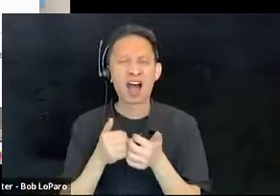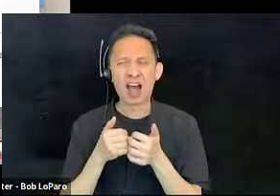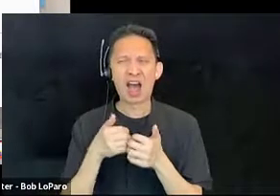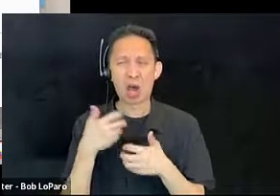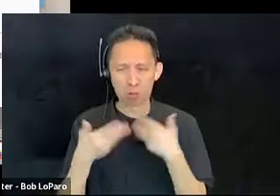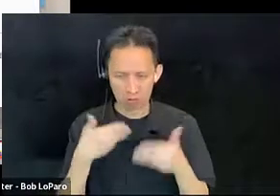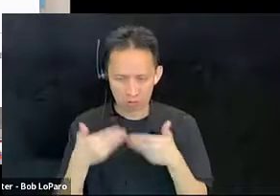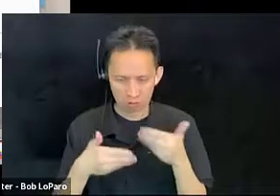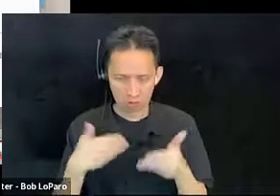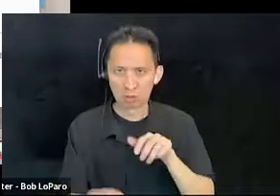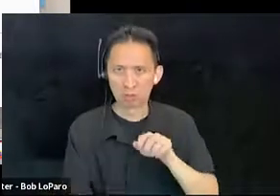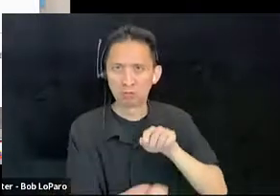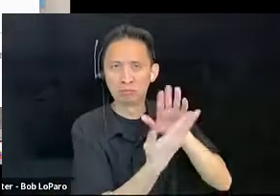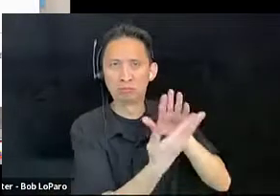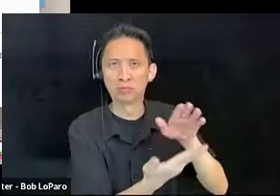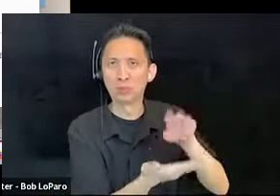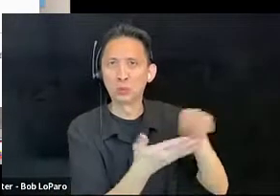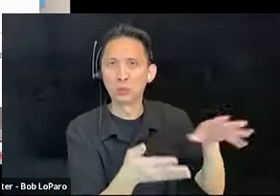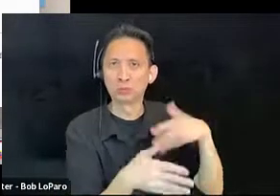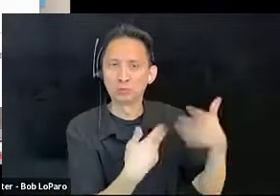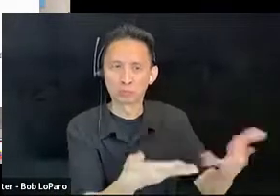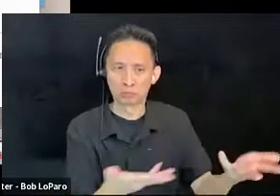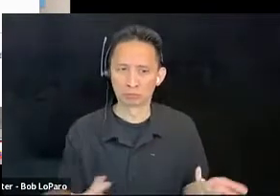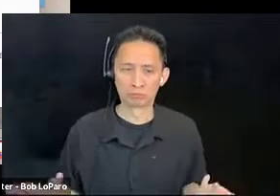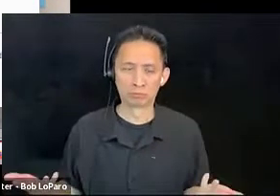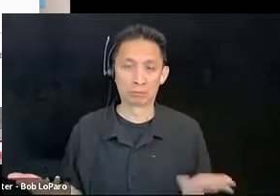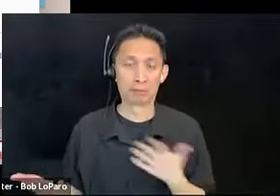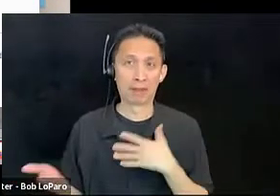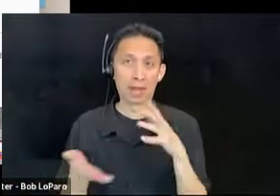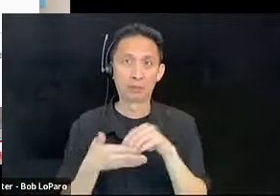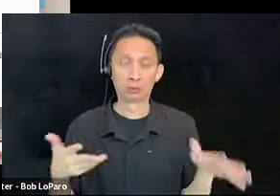So, I've got my student who is in late phase two concrete symbolic.